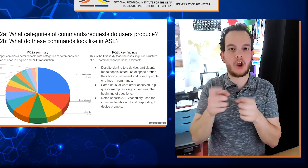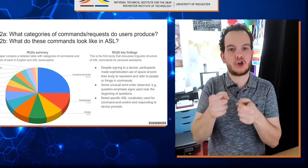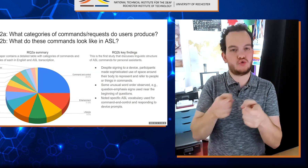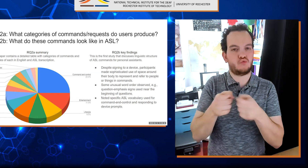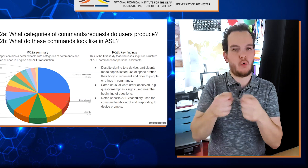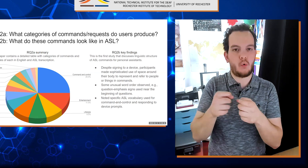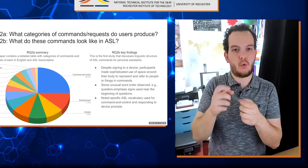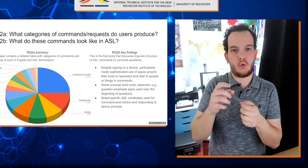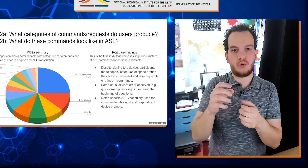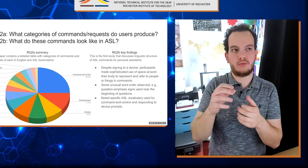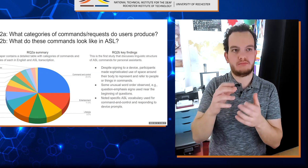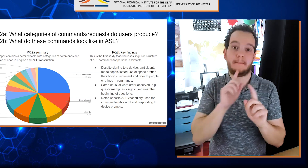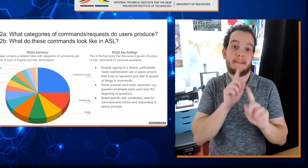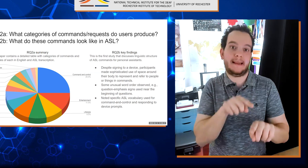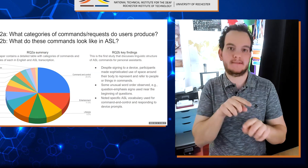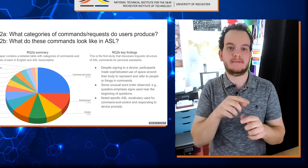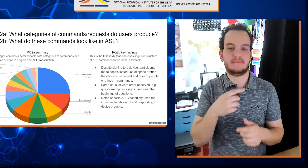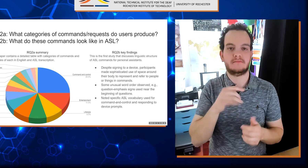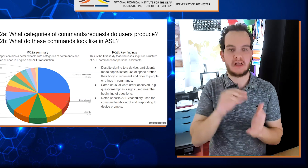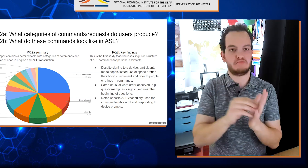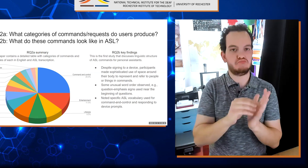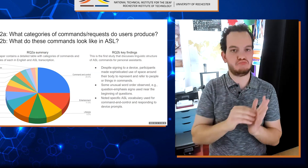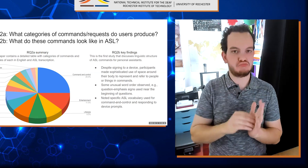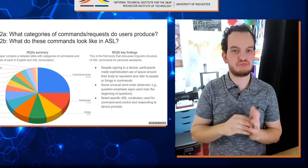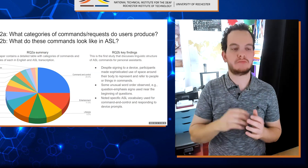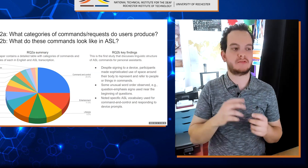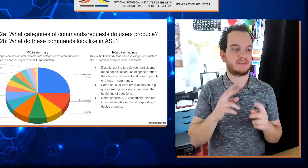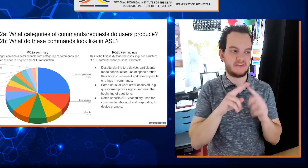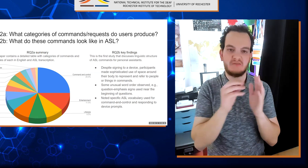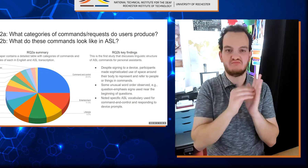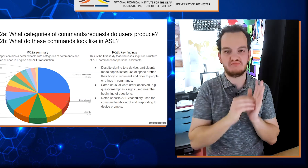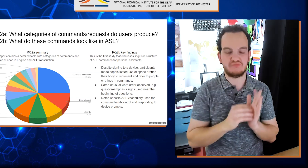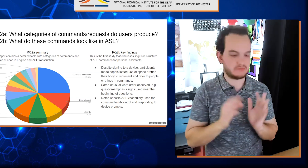and other different control commands we did make note of.